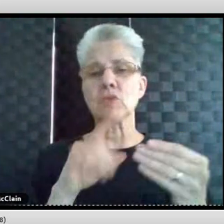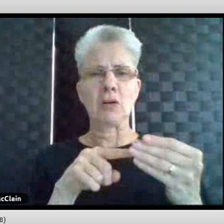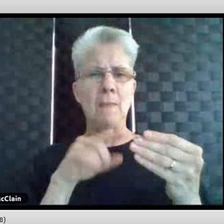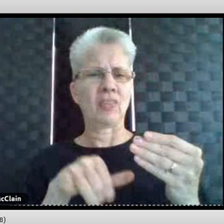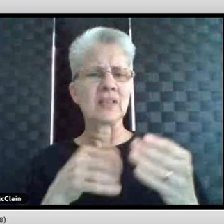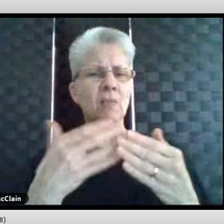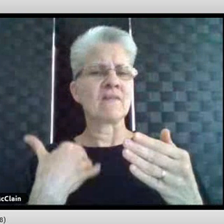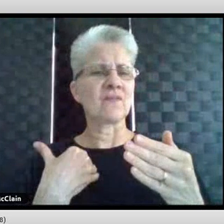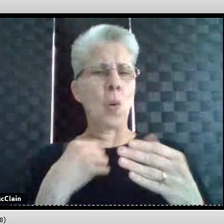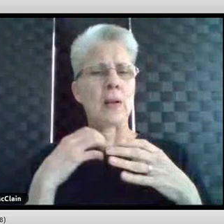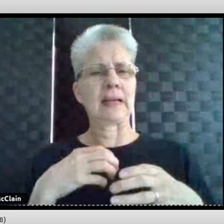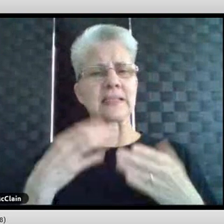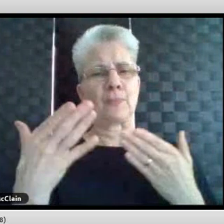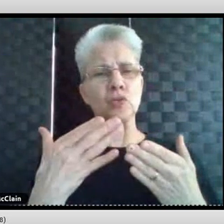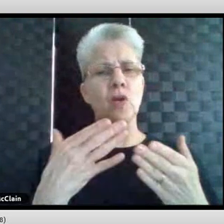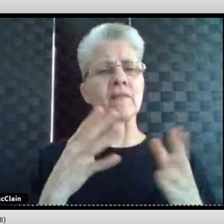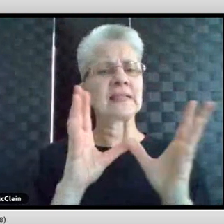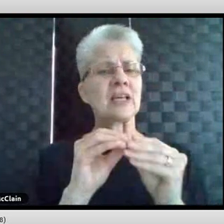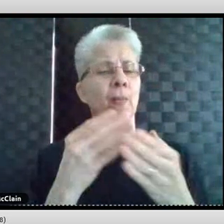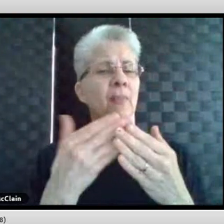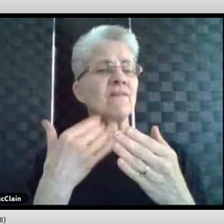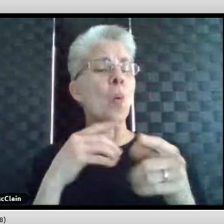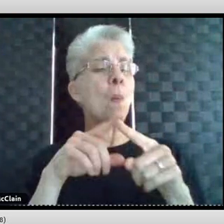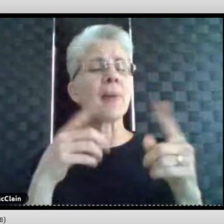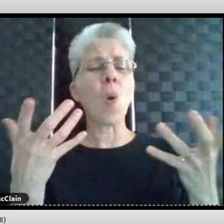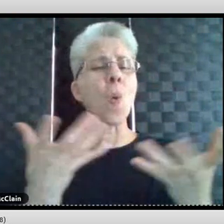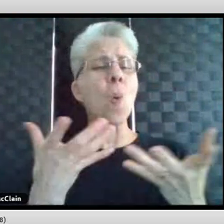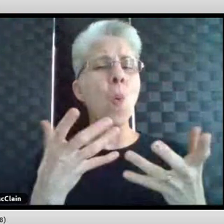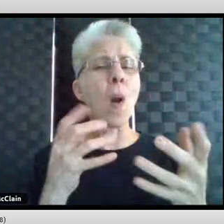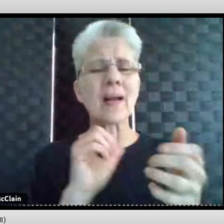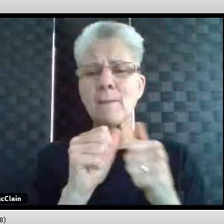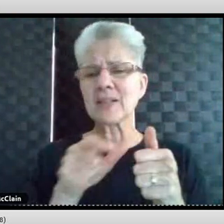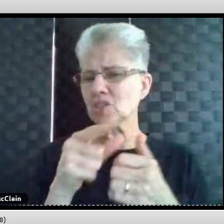at a different "Customer Service" session, but what competition do you have?